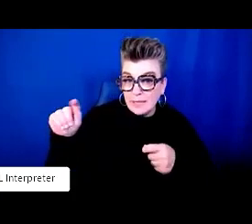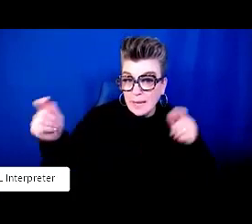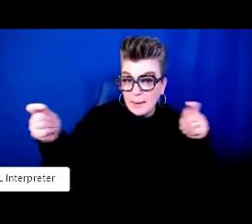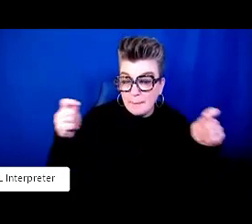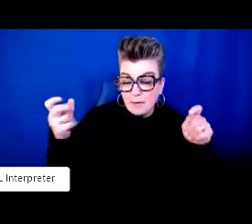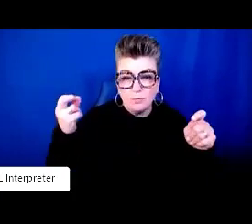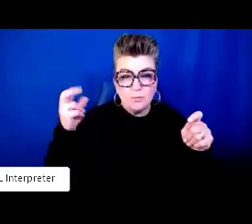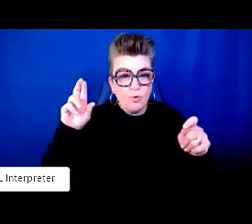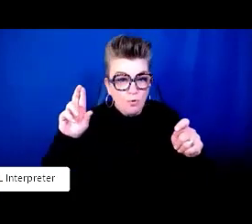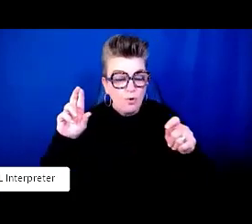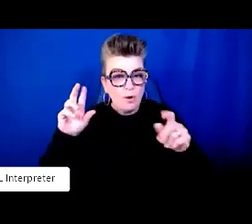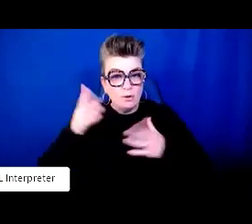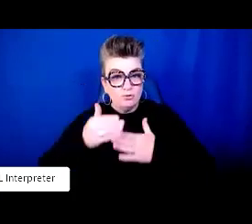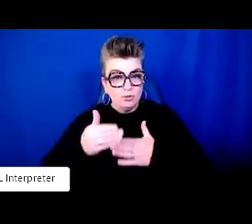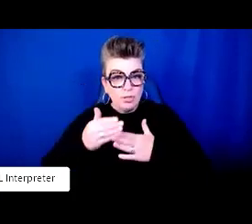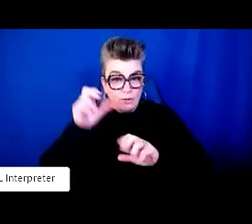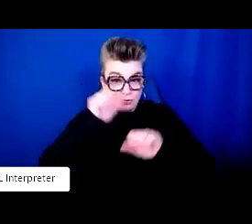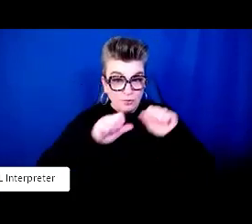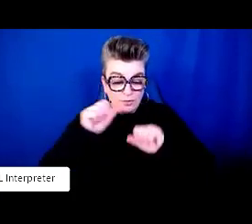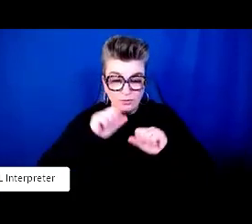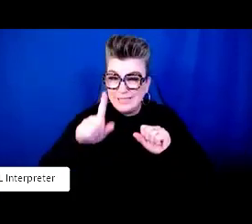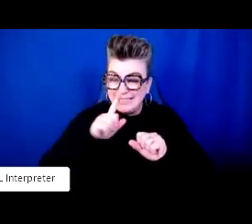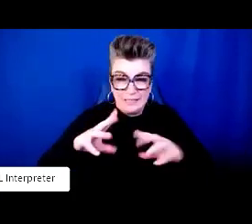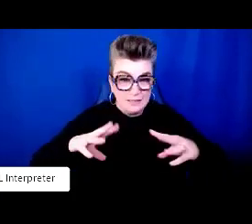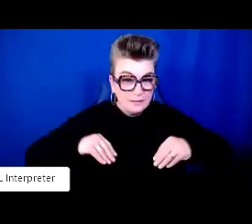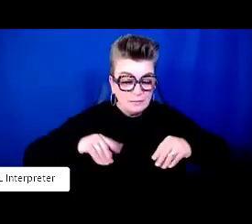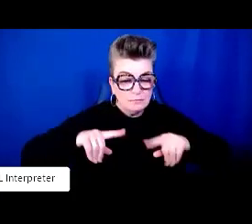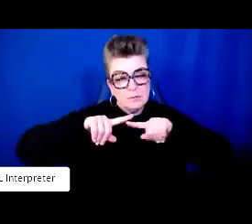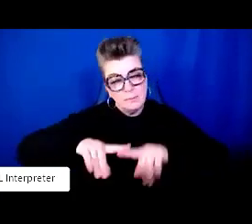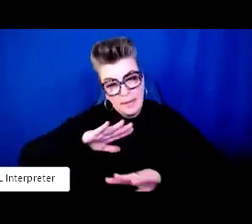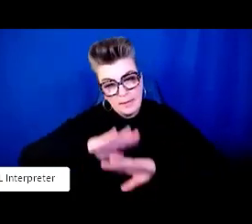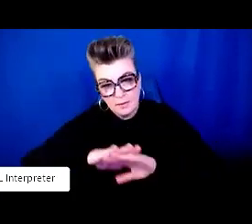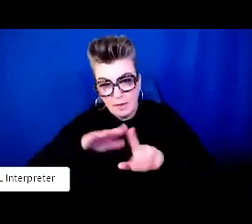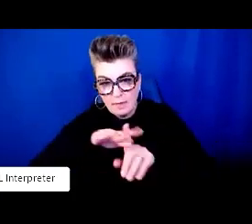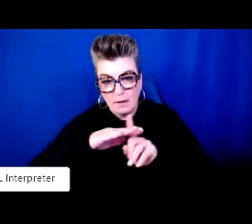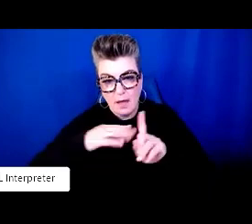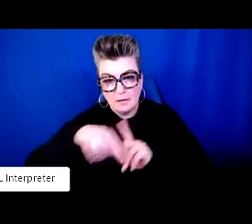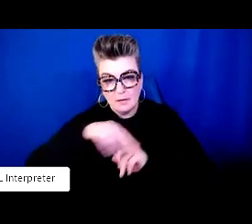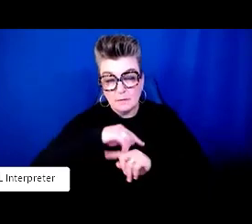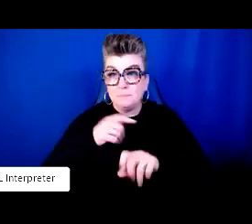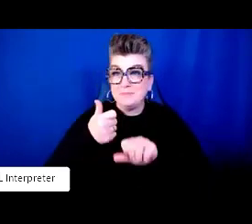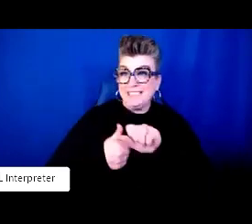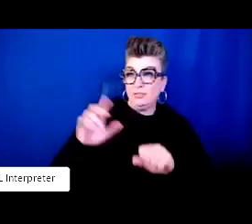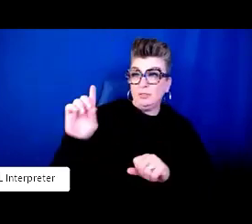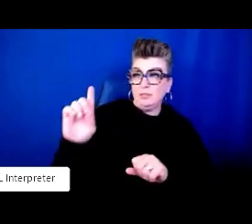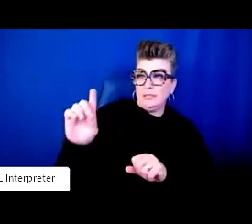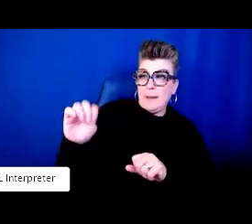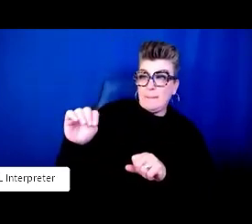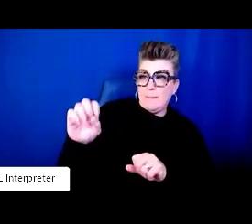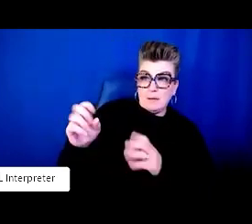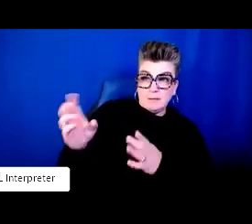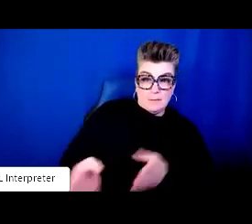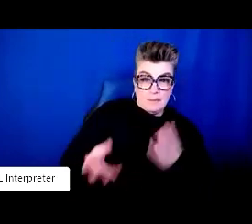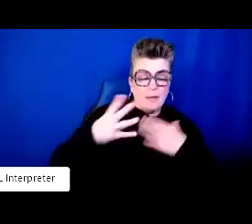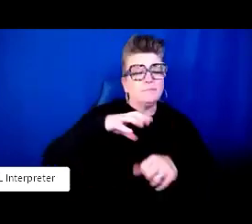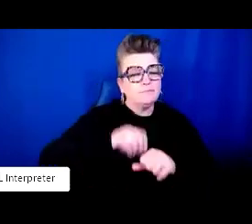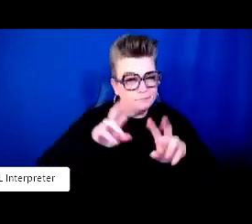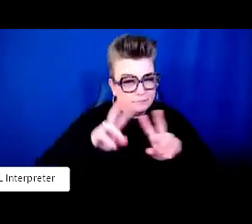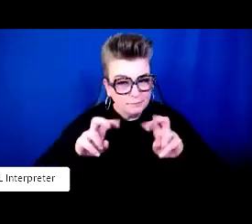is acceptable depends on the context. Each DMS plan will be assessed within the context of the proposed research project.